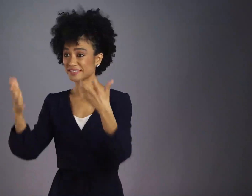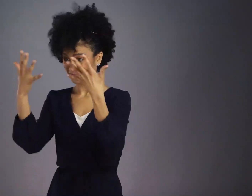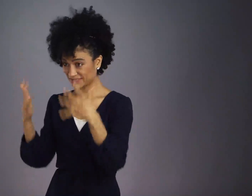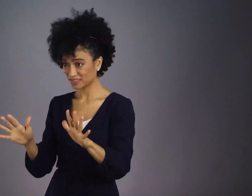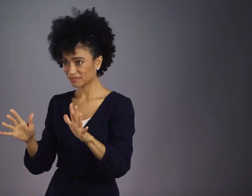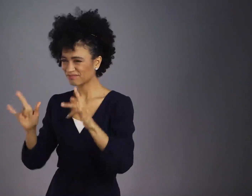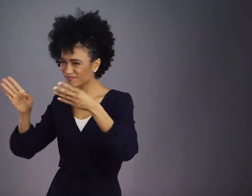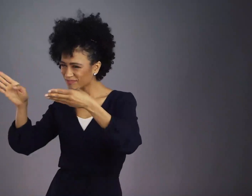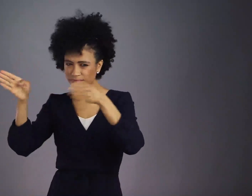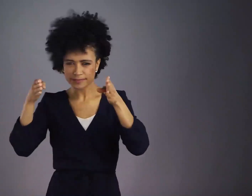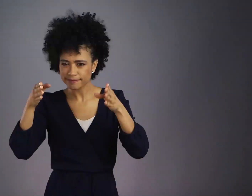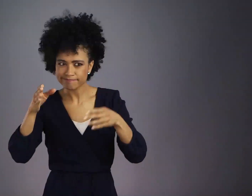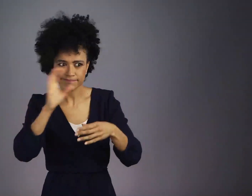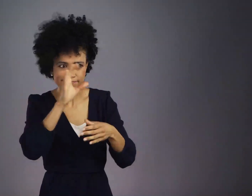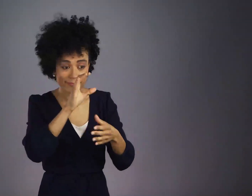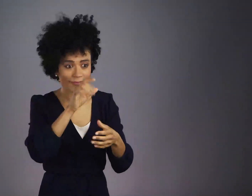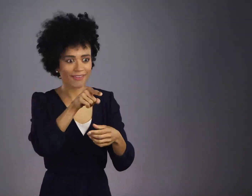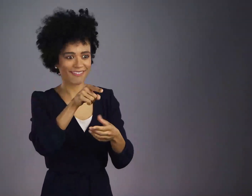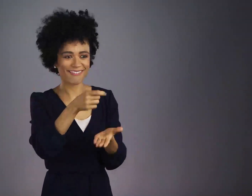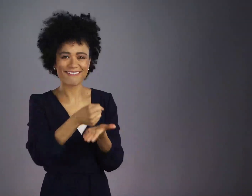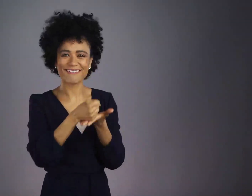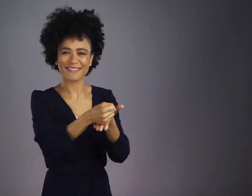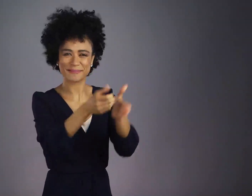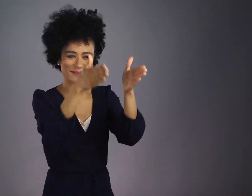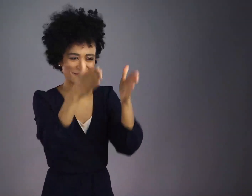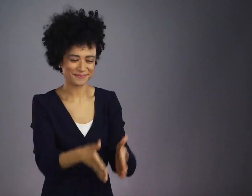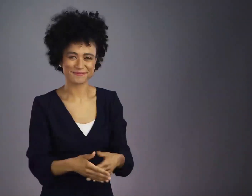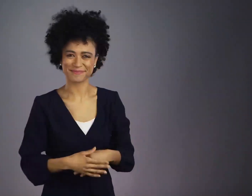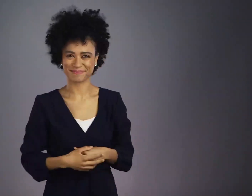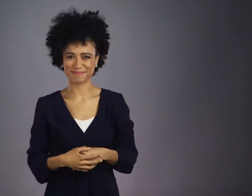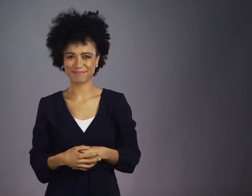Then we resolutely turn our thoughts to someone we can help.